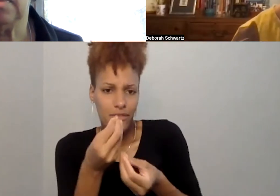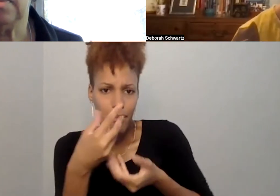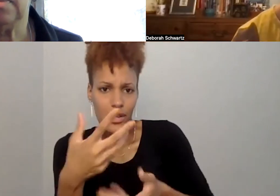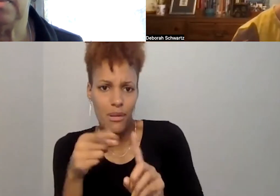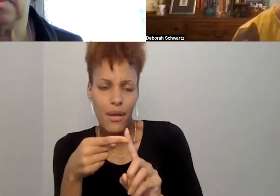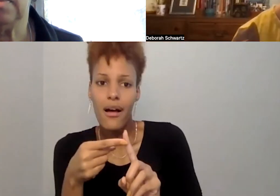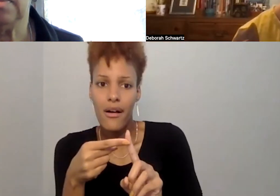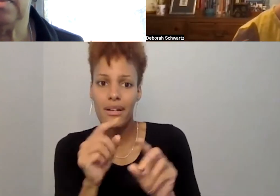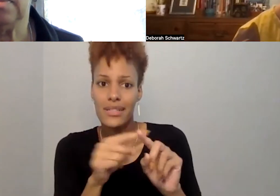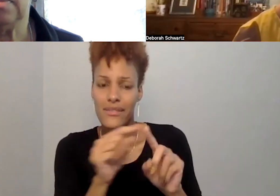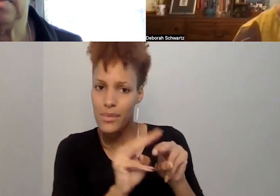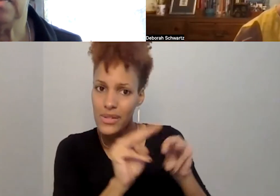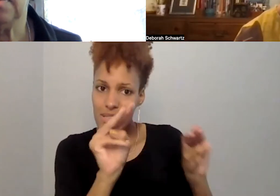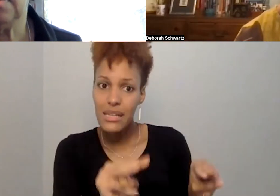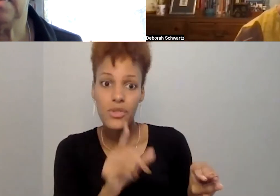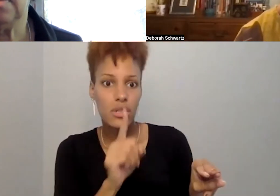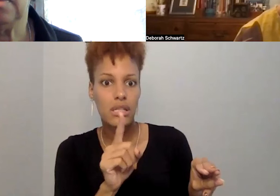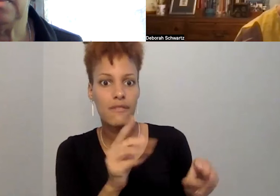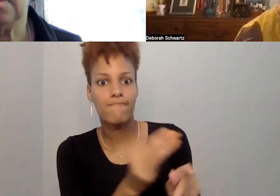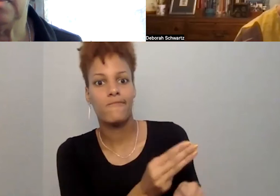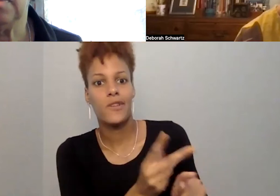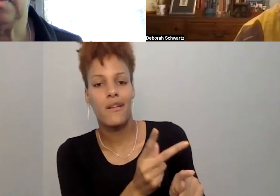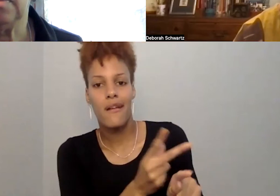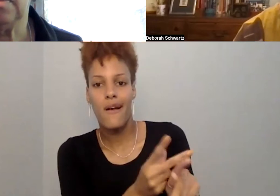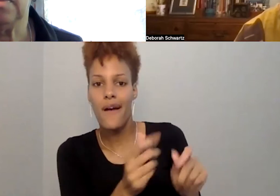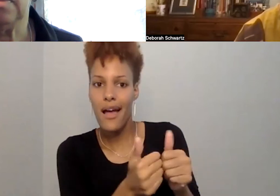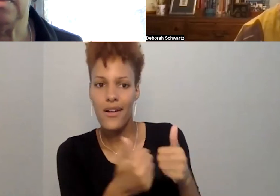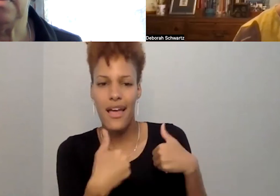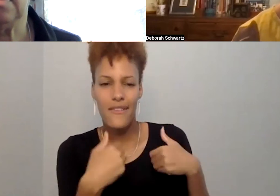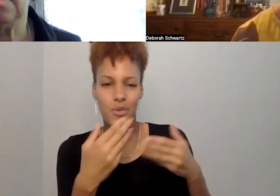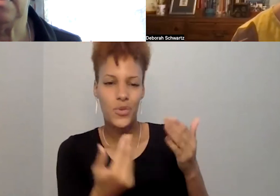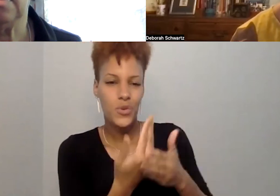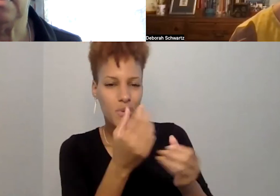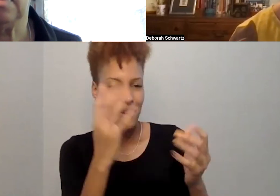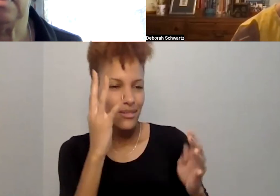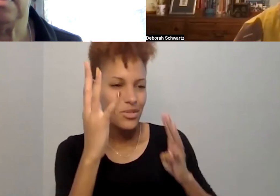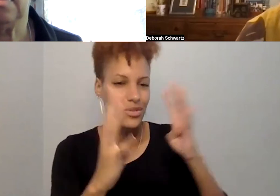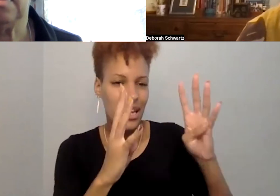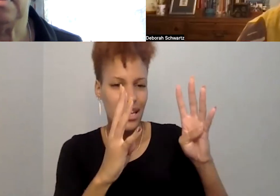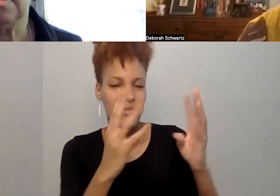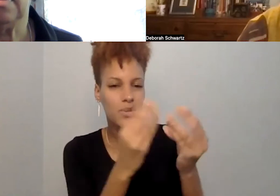know, that are, that have really figured out creative solutions to, to our work and so